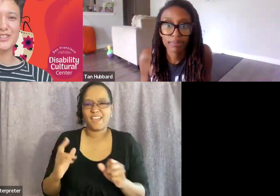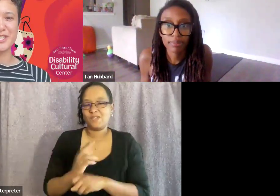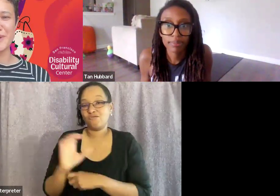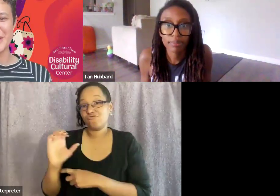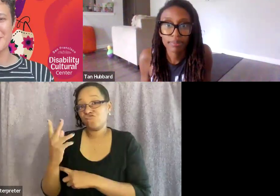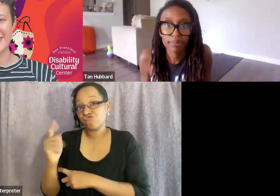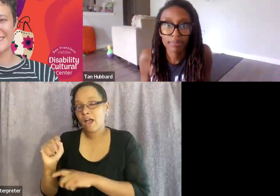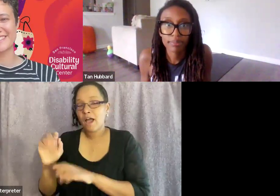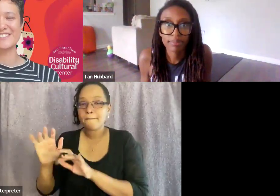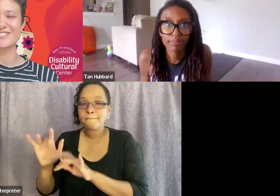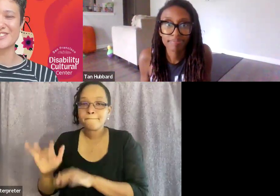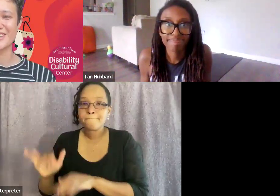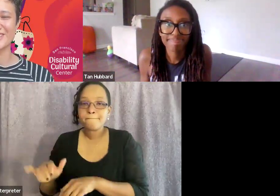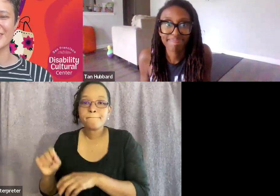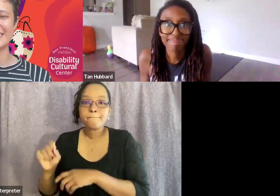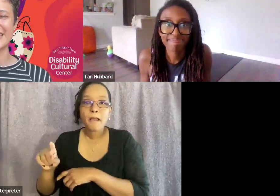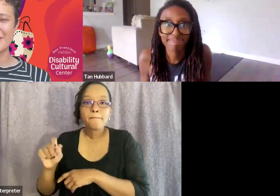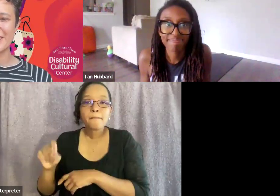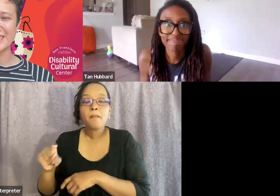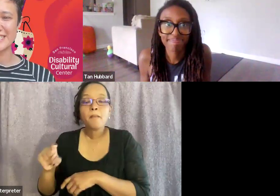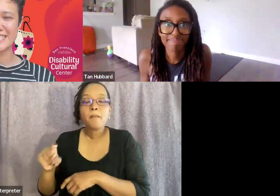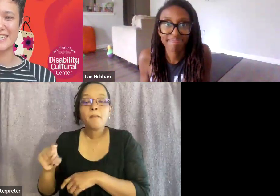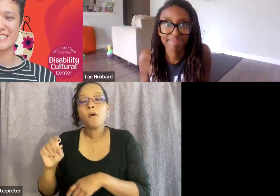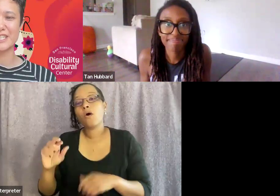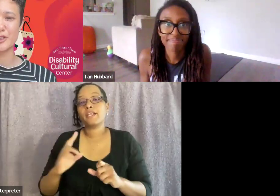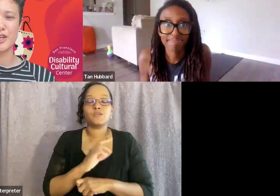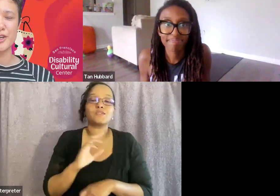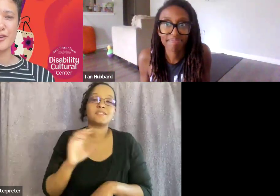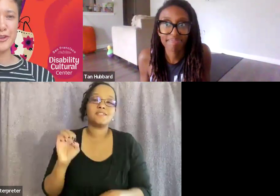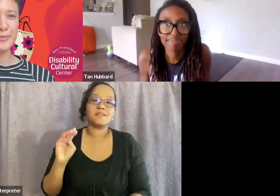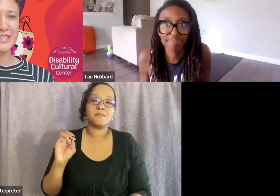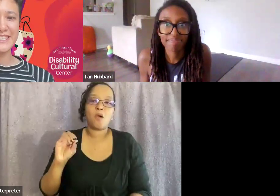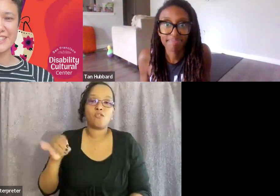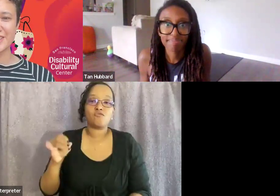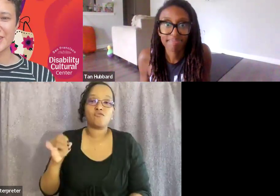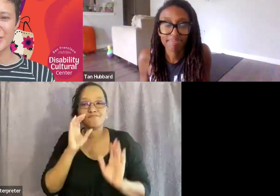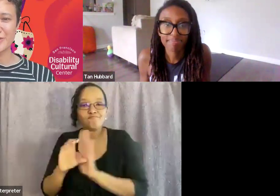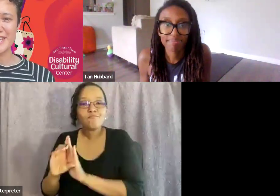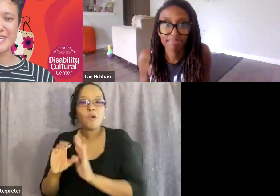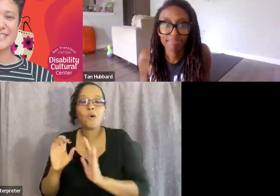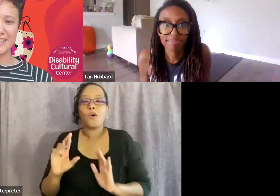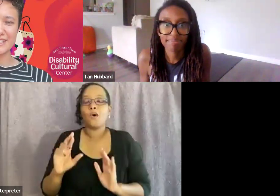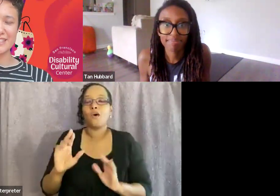or the emoji buttons, or raise hand function, and share verbally or with ASL.